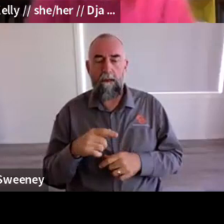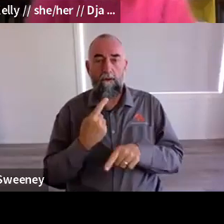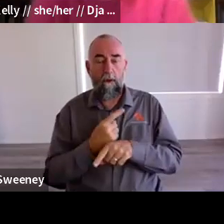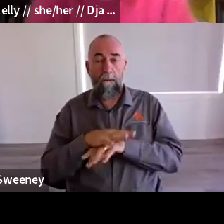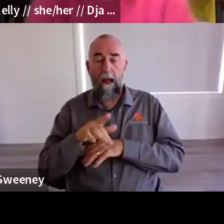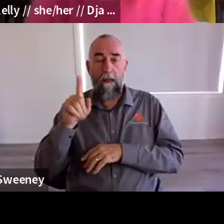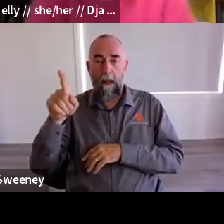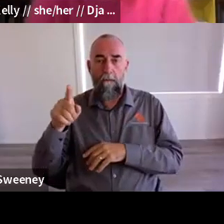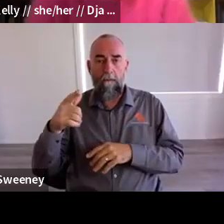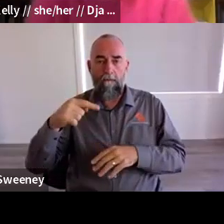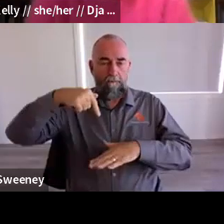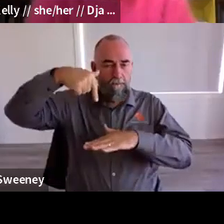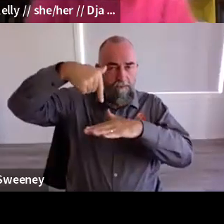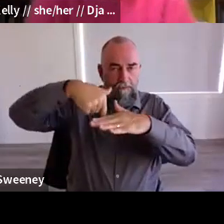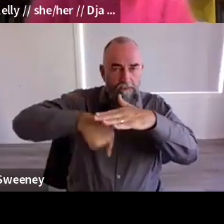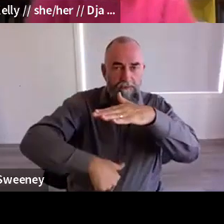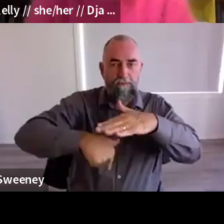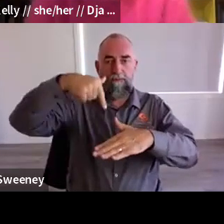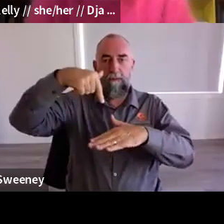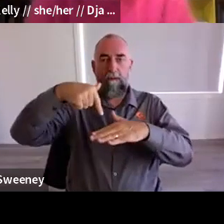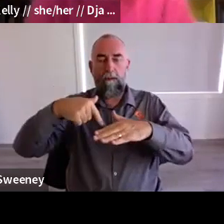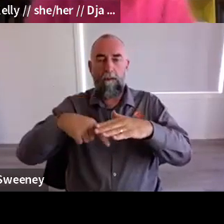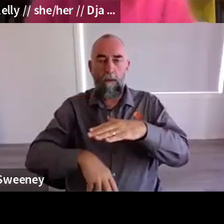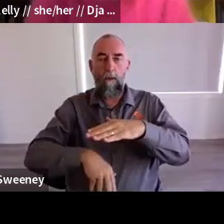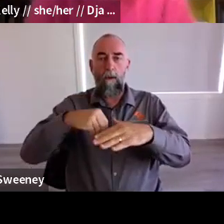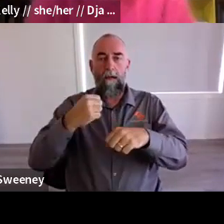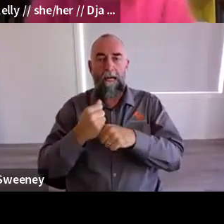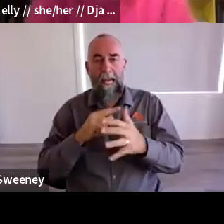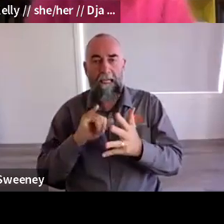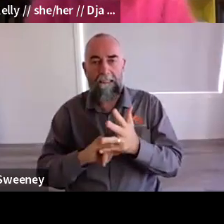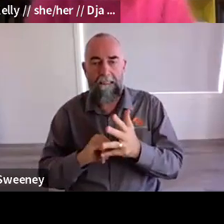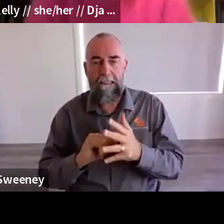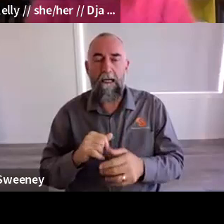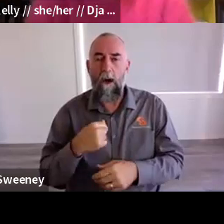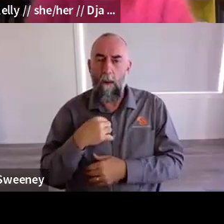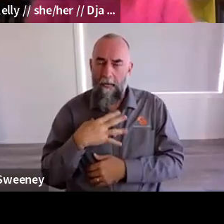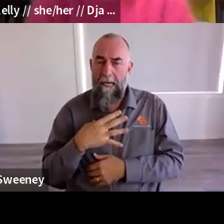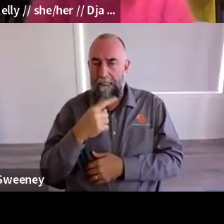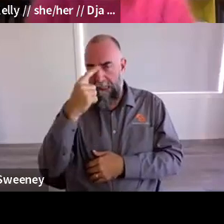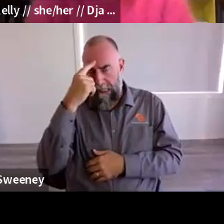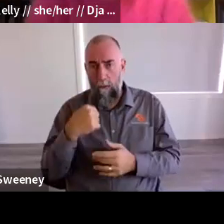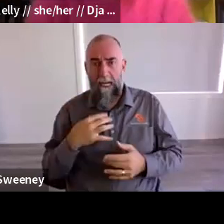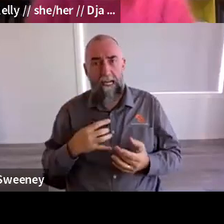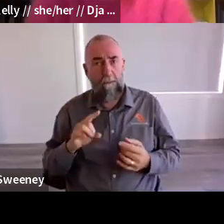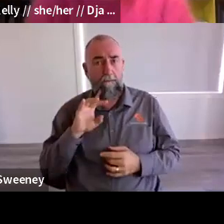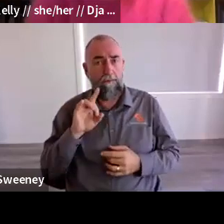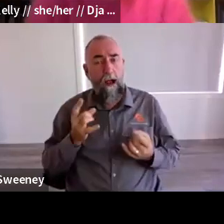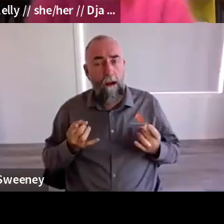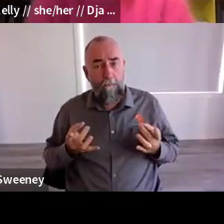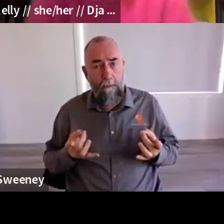know, these fossil fuel companies who come on our lands - but we need to be prepared. I was shocked when that fracking stuff went through. We need